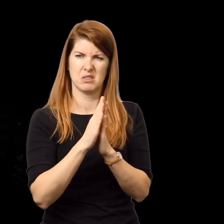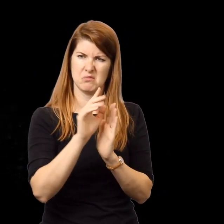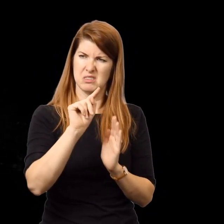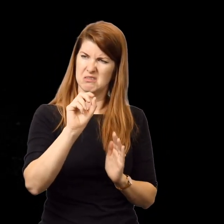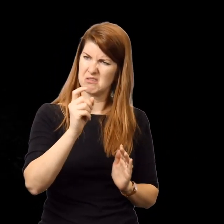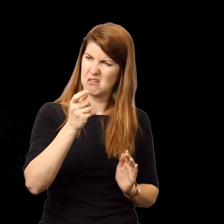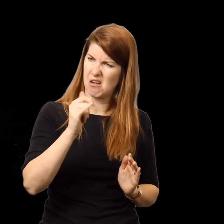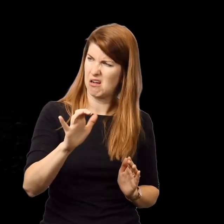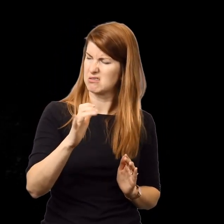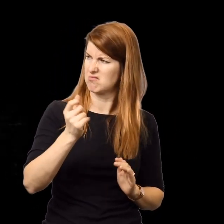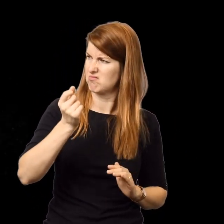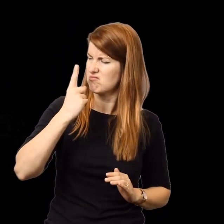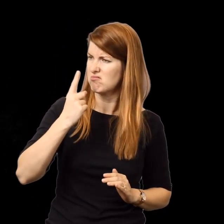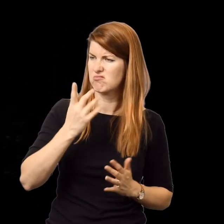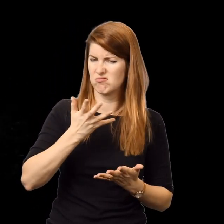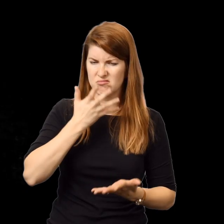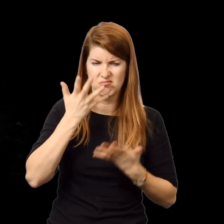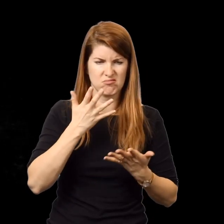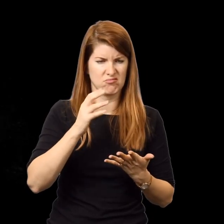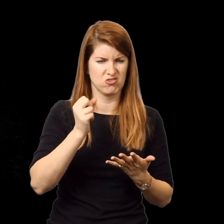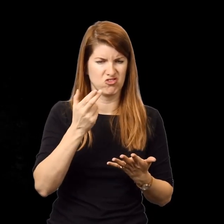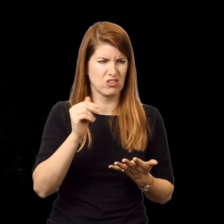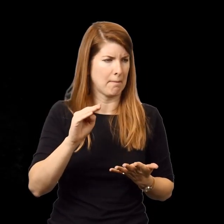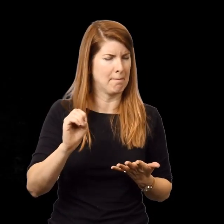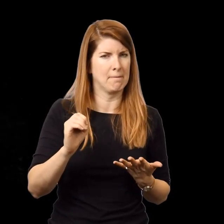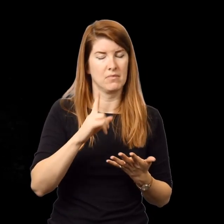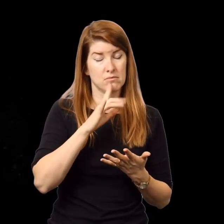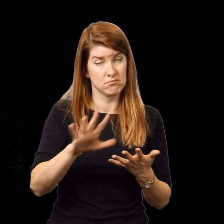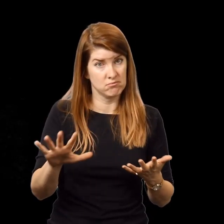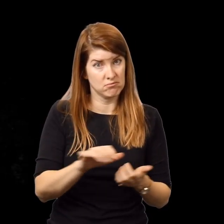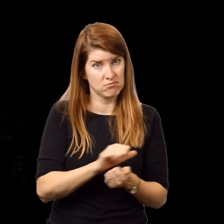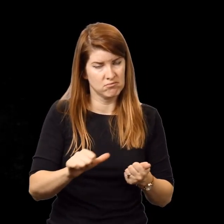which is really destructive as they go in life.